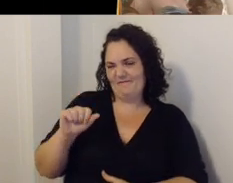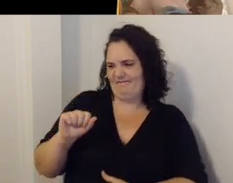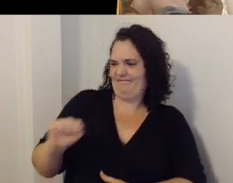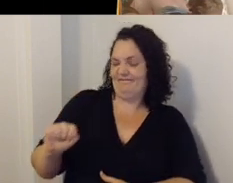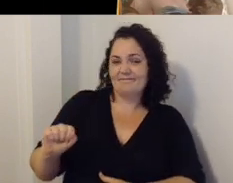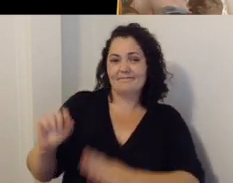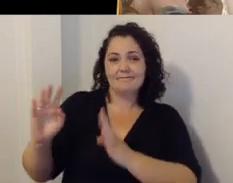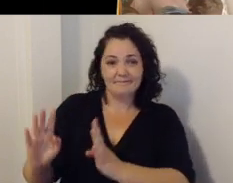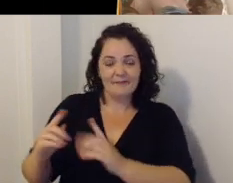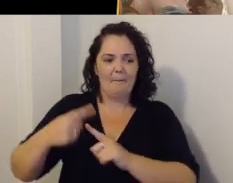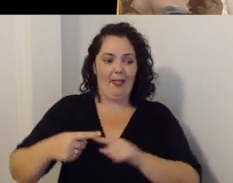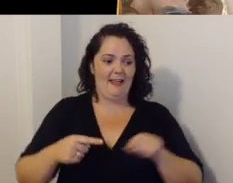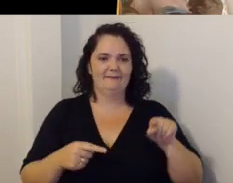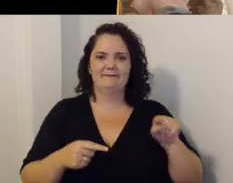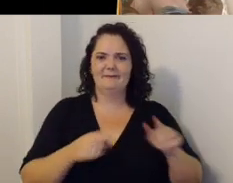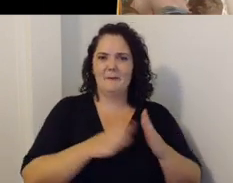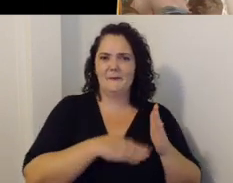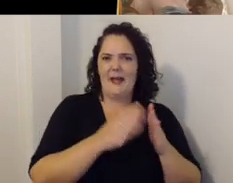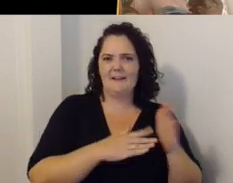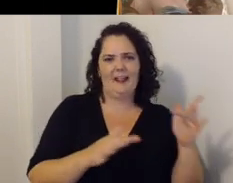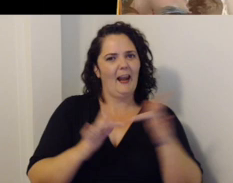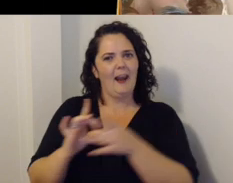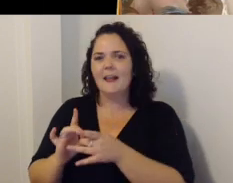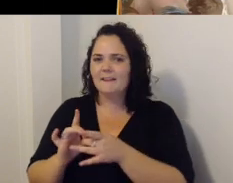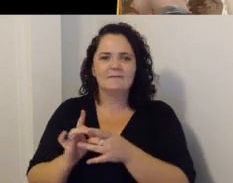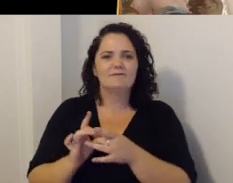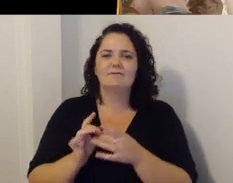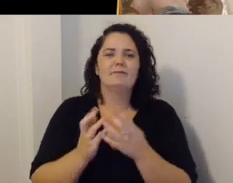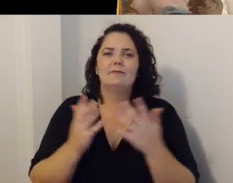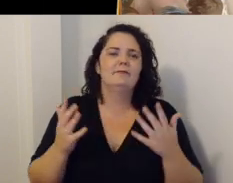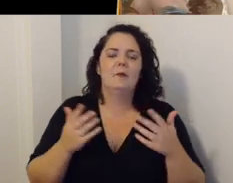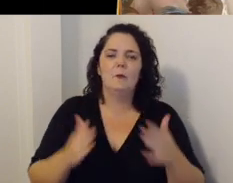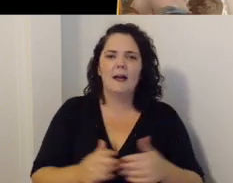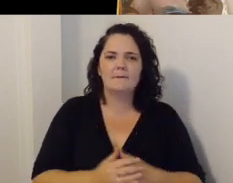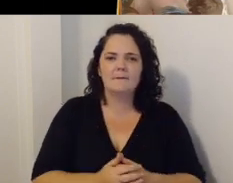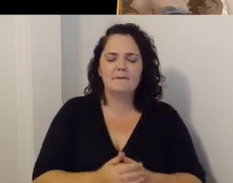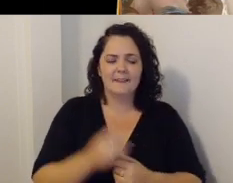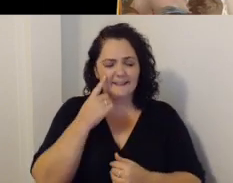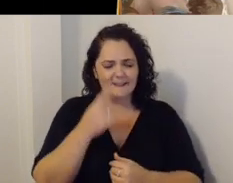Venus in this painting and her but what I really want to point out here is the Rococo style, there's